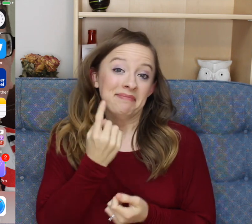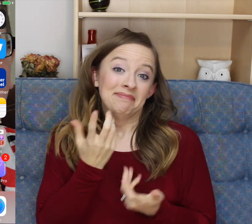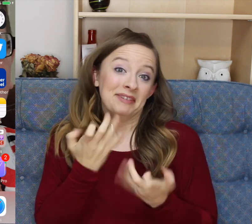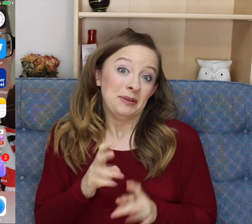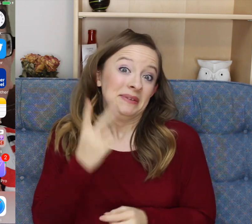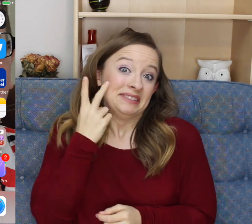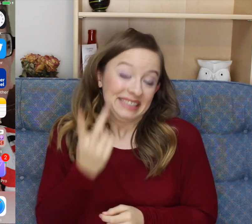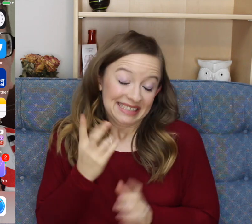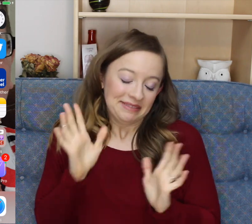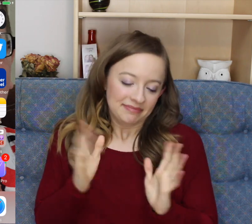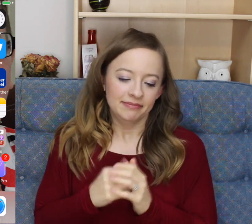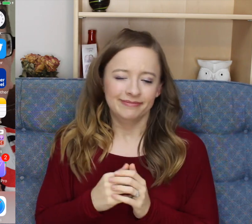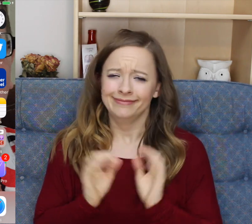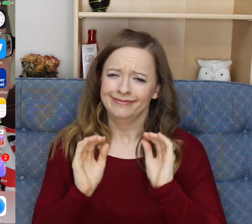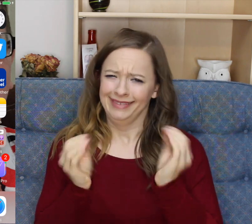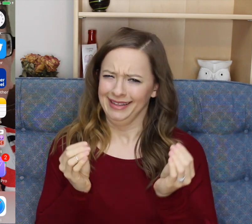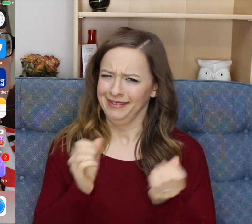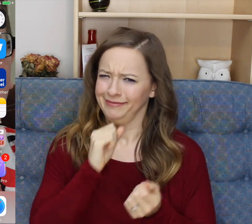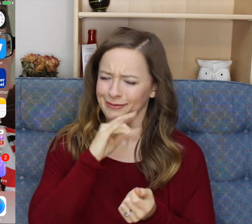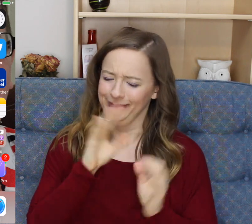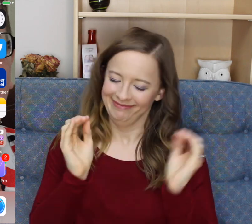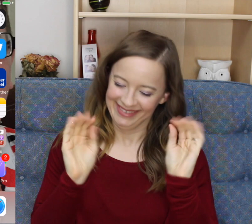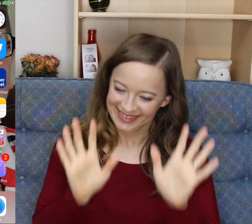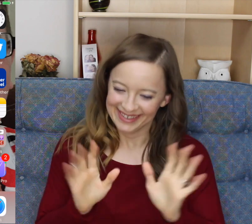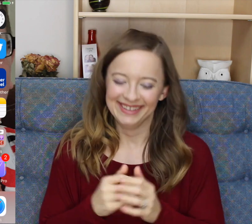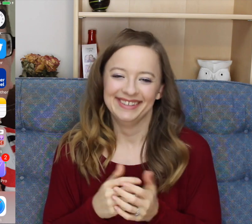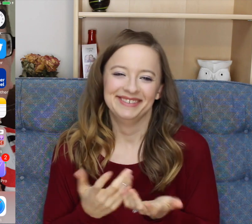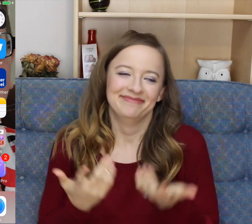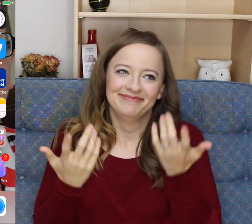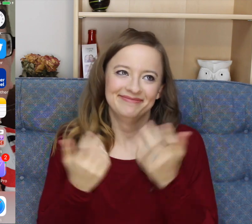on there I don't want you all to see. Nothing dirty or anything,